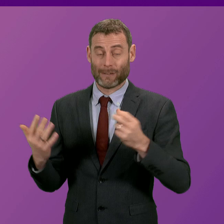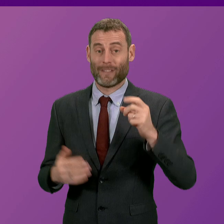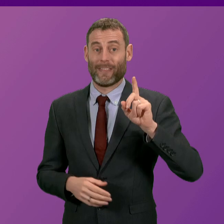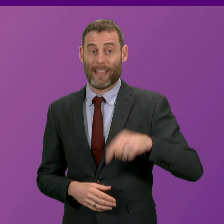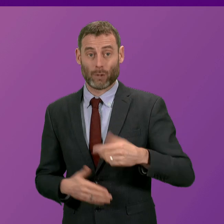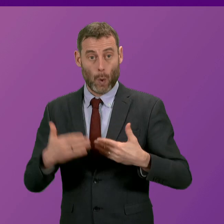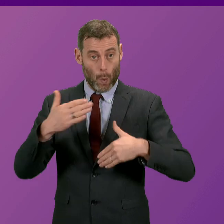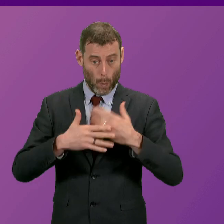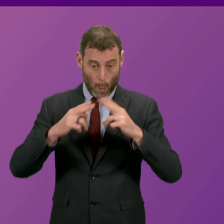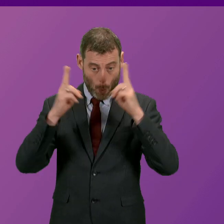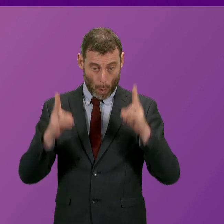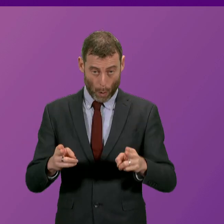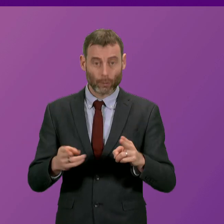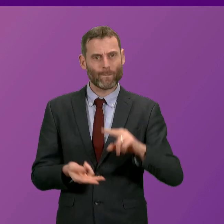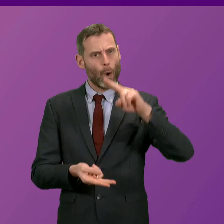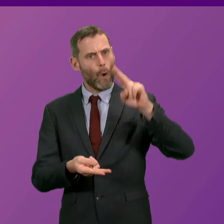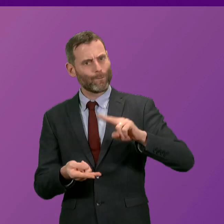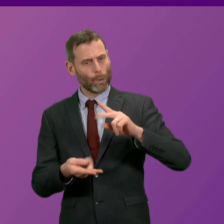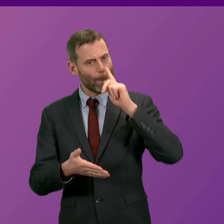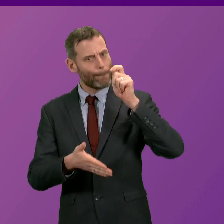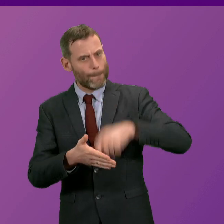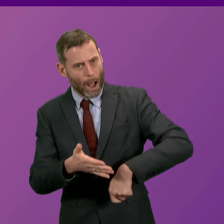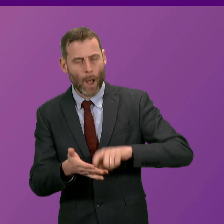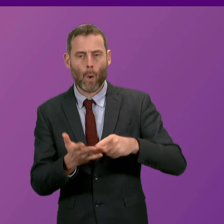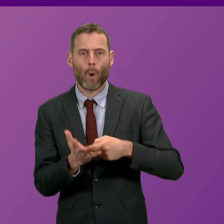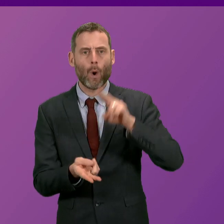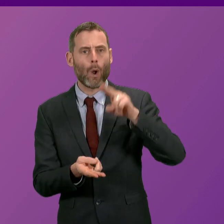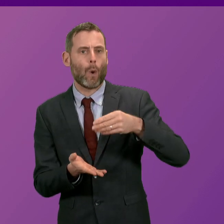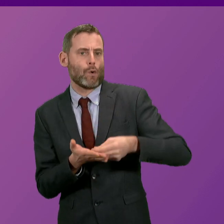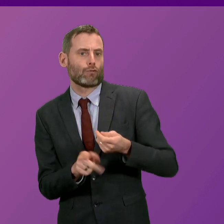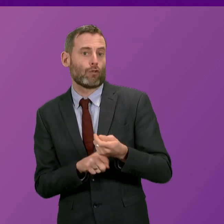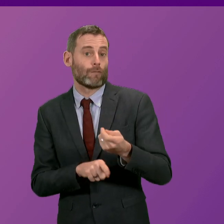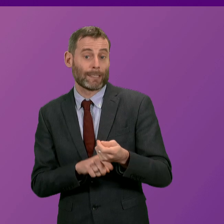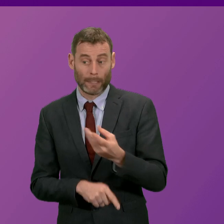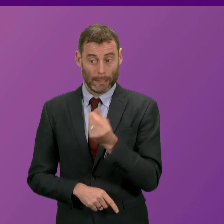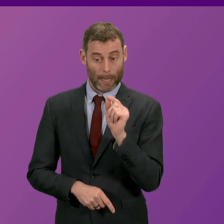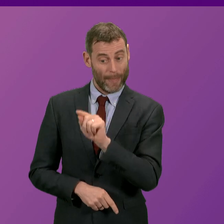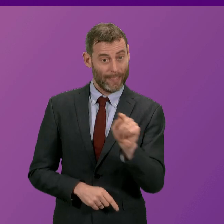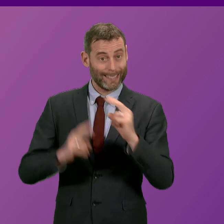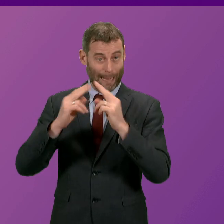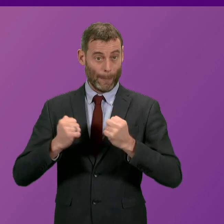mid-market rent and low-cost home ownership, some of which will be in my constituency. I